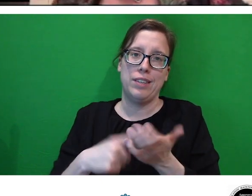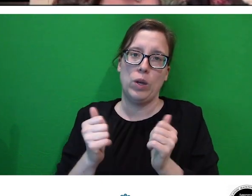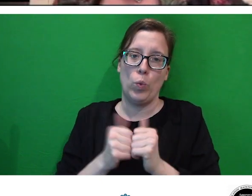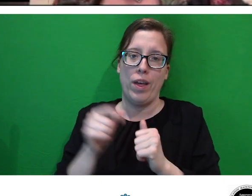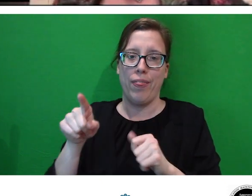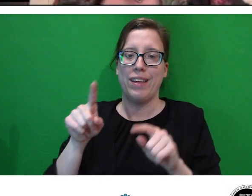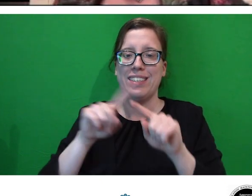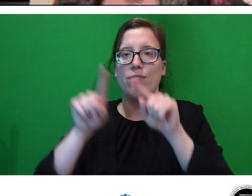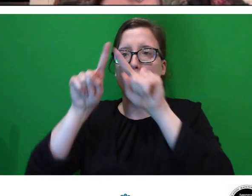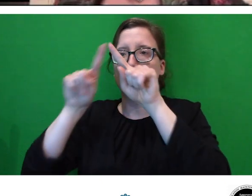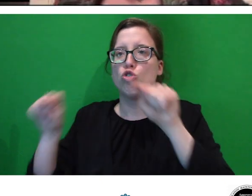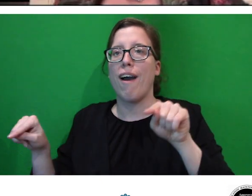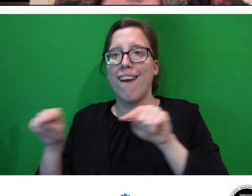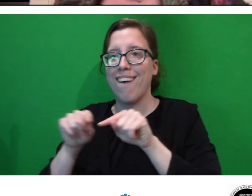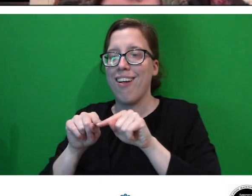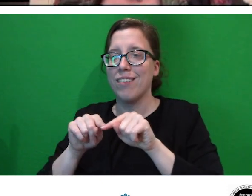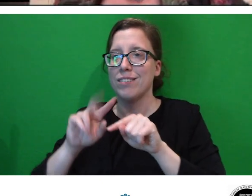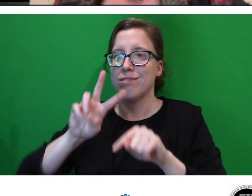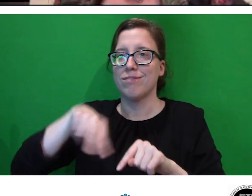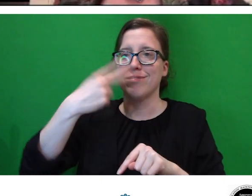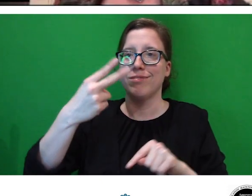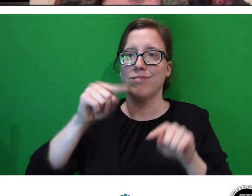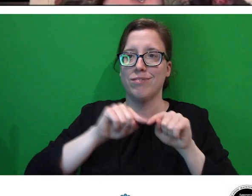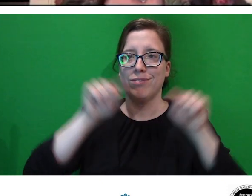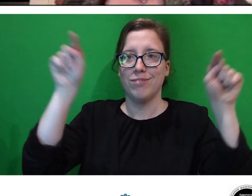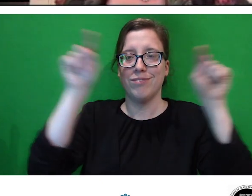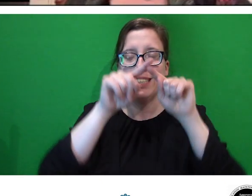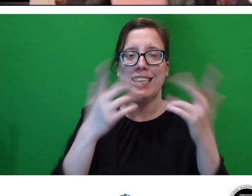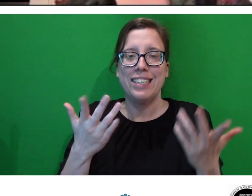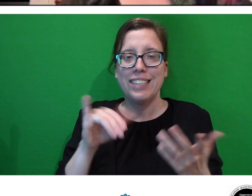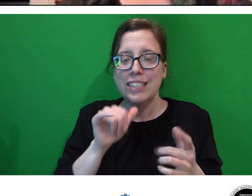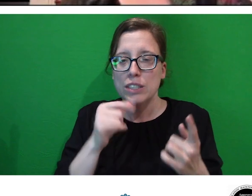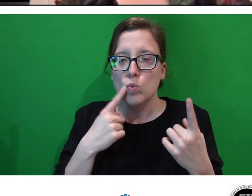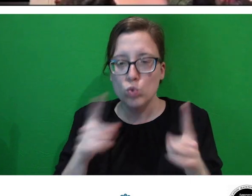how's he going to explore them and what's he going to know how to do–what to do with them?